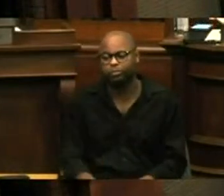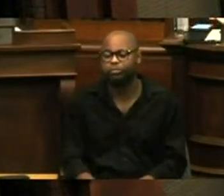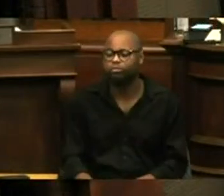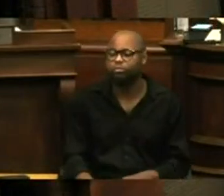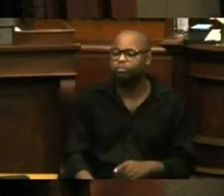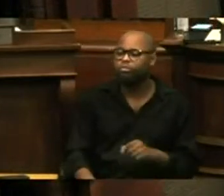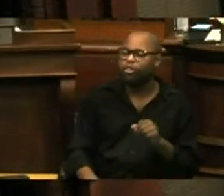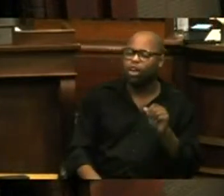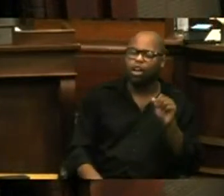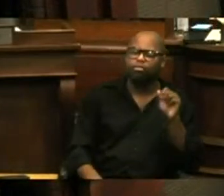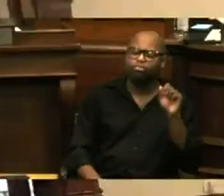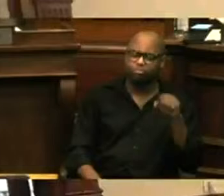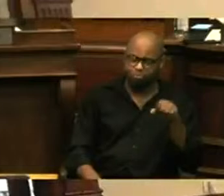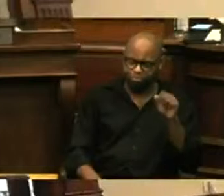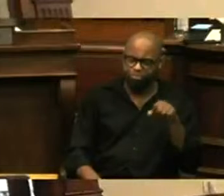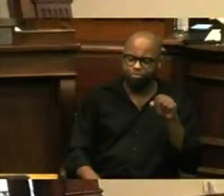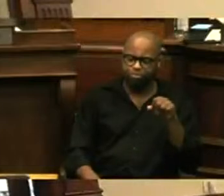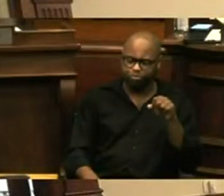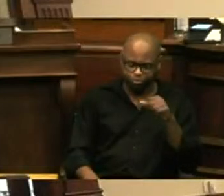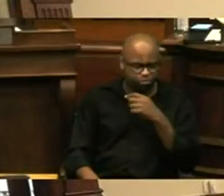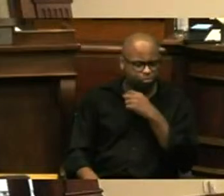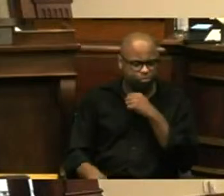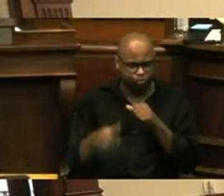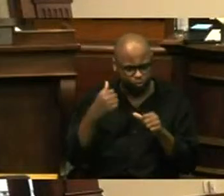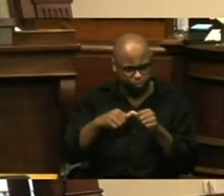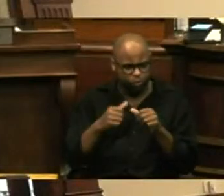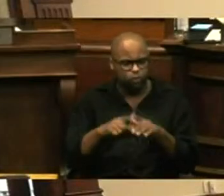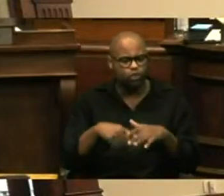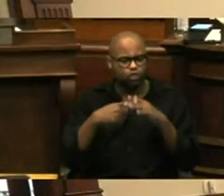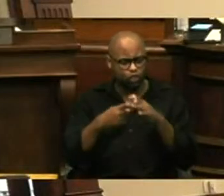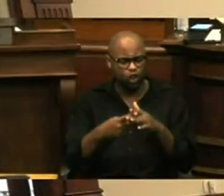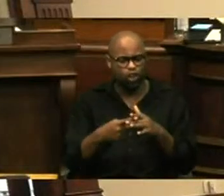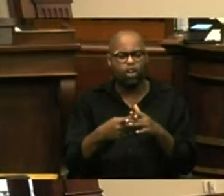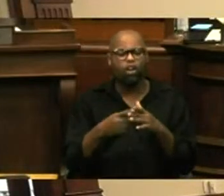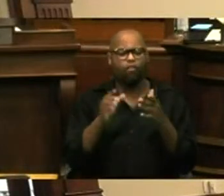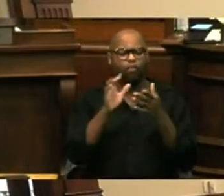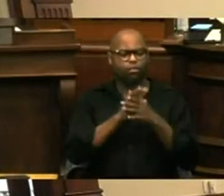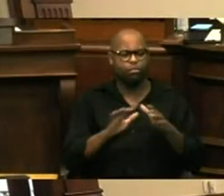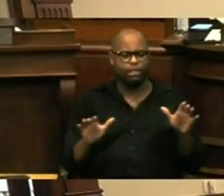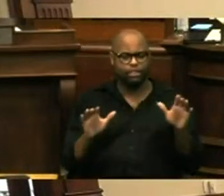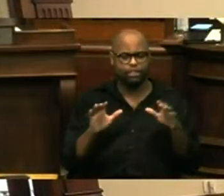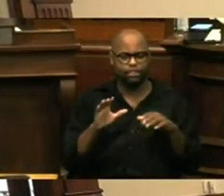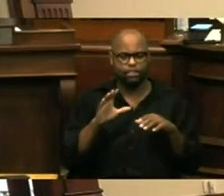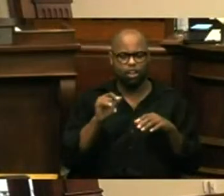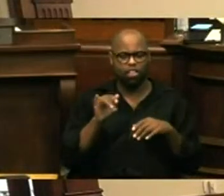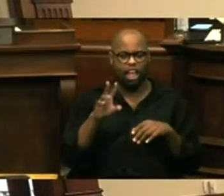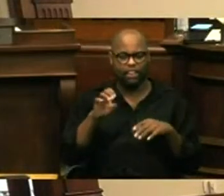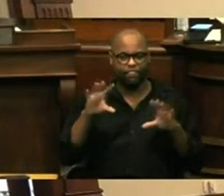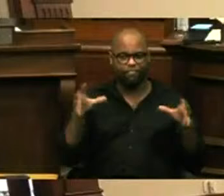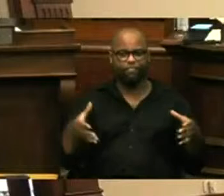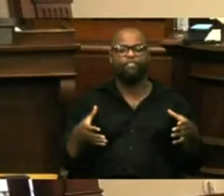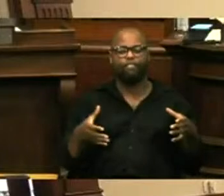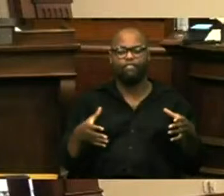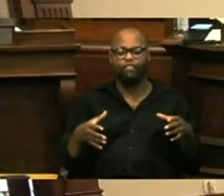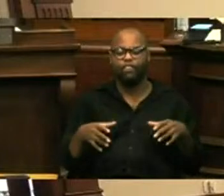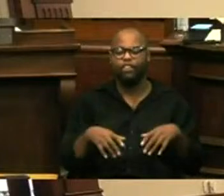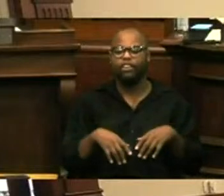serving and the impact that they're having. Yes, and I do